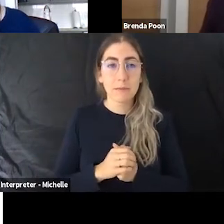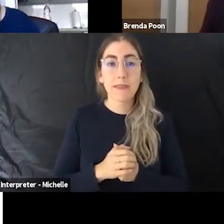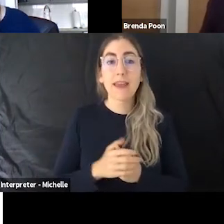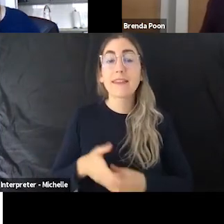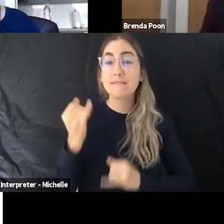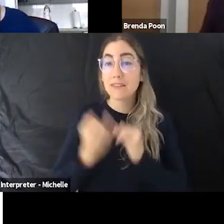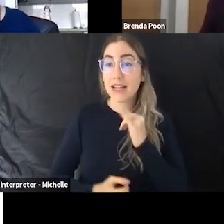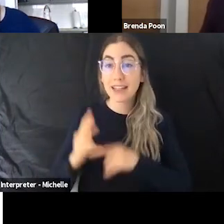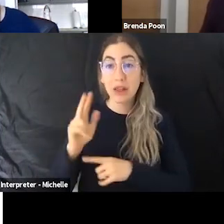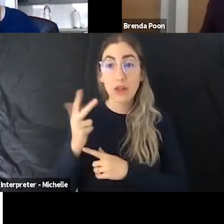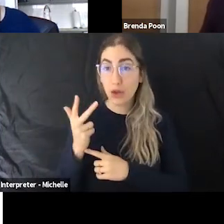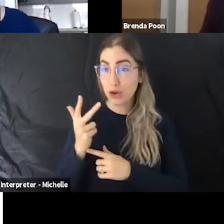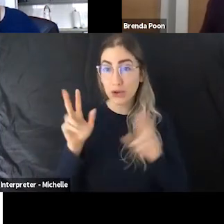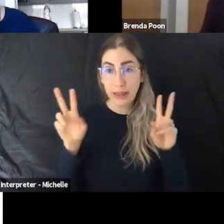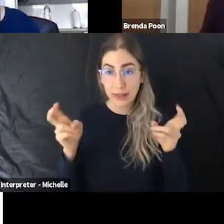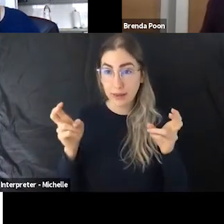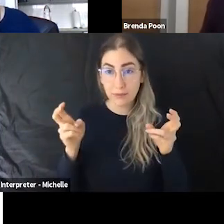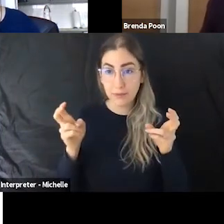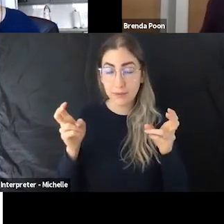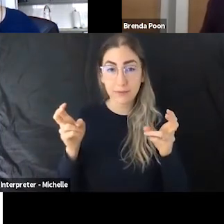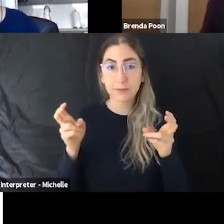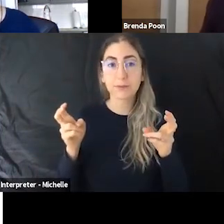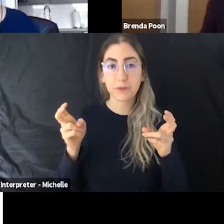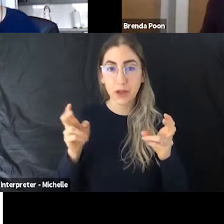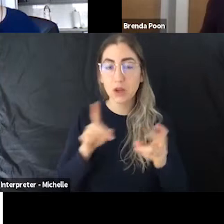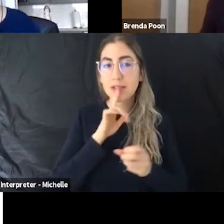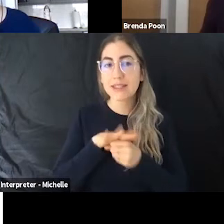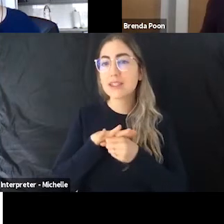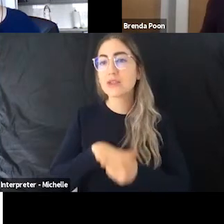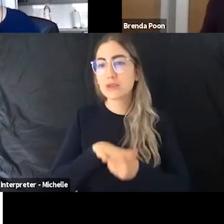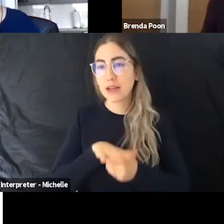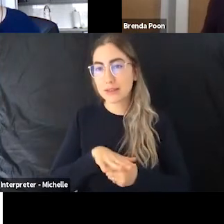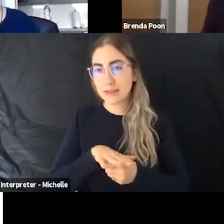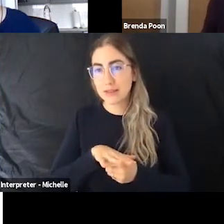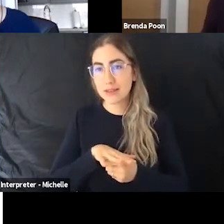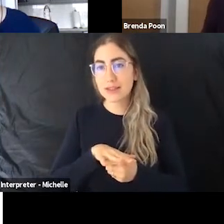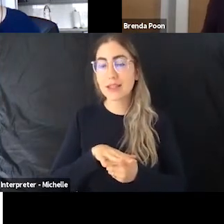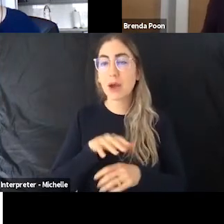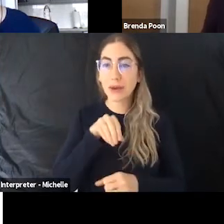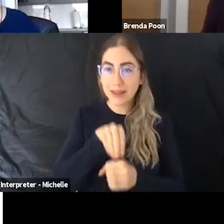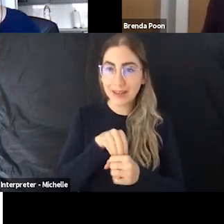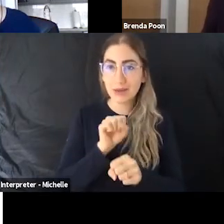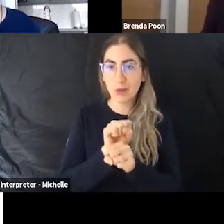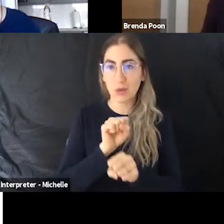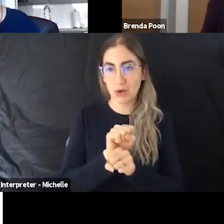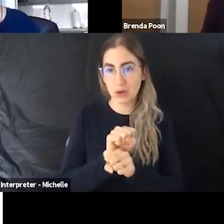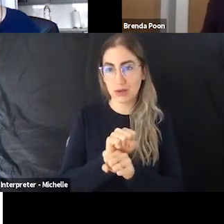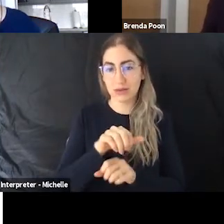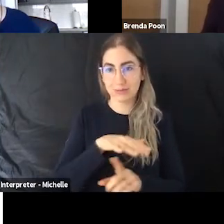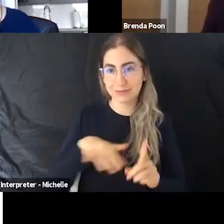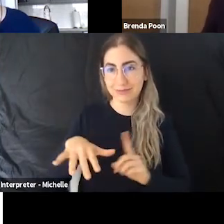STATUS TO CASUAL STATUS PART-TIME STATUS TO CASUAL STATUS WHICH WAS CAUSING SOME DIFFICULTIES FOR SOME OF OUR RESPONDENTS. WHICH WAS CAUSING SOME DIFFICULTIES FOR SOME OF OUR RESPONDENTS.